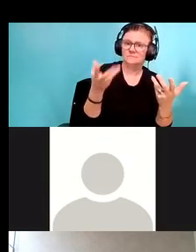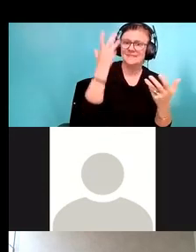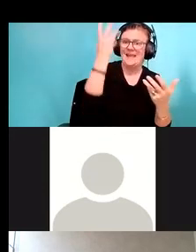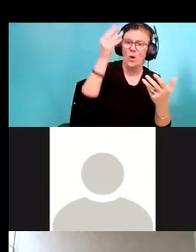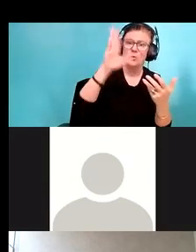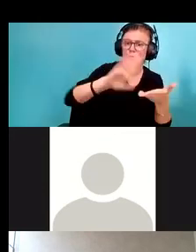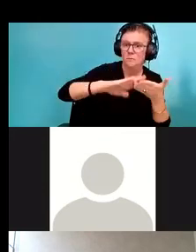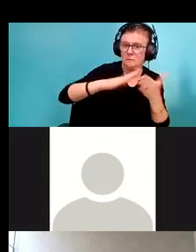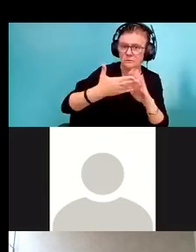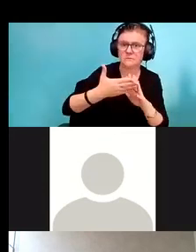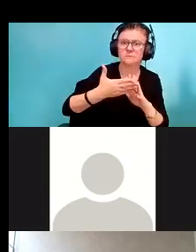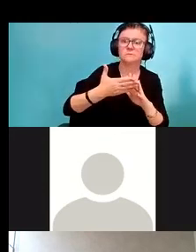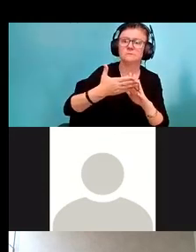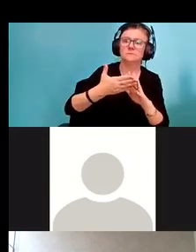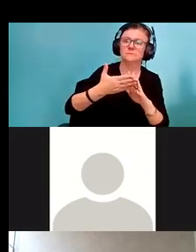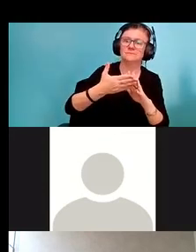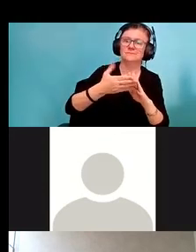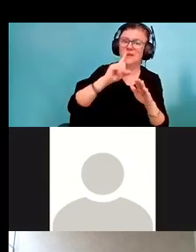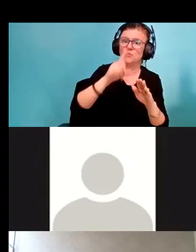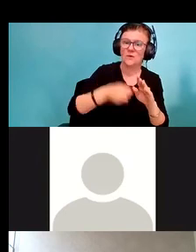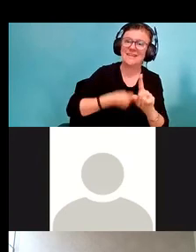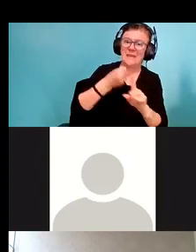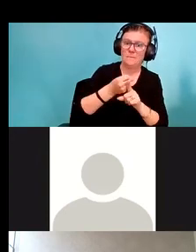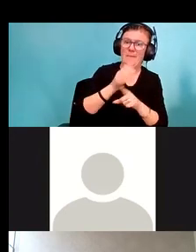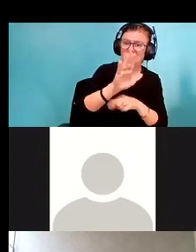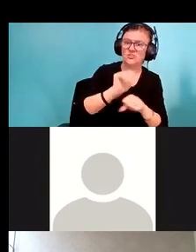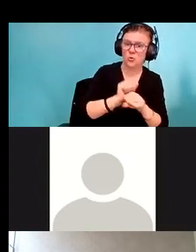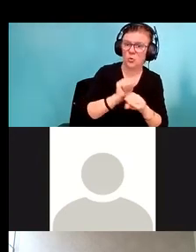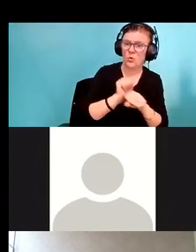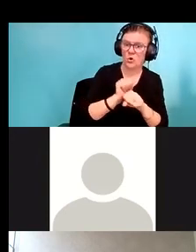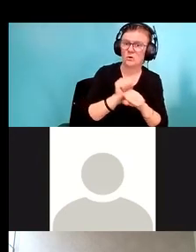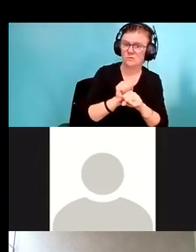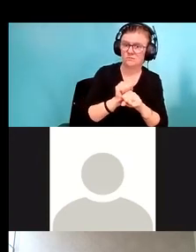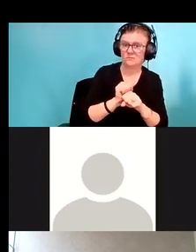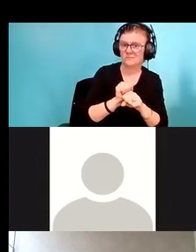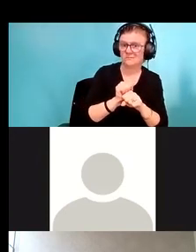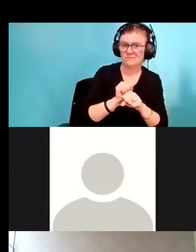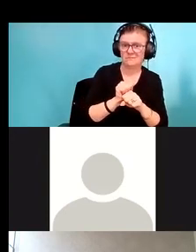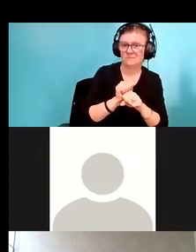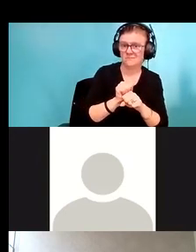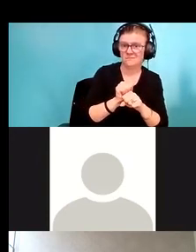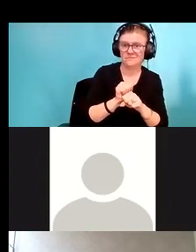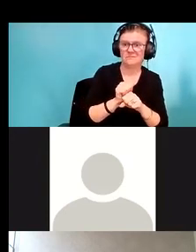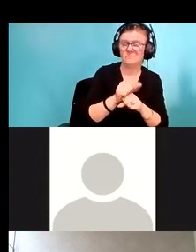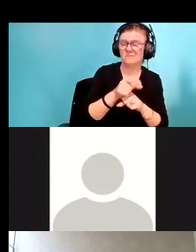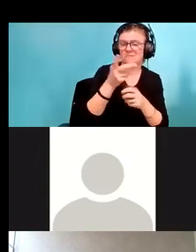and impacting your ability to do your work or services in general.